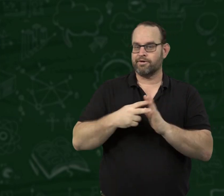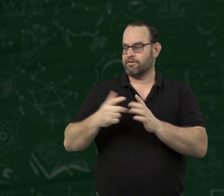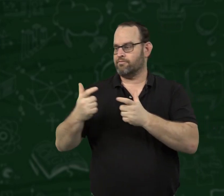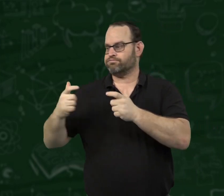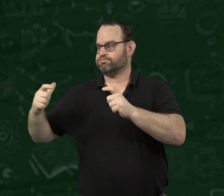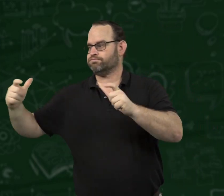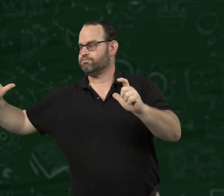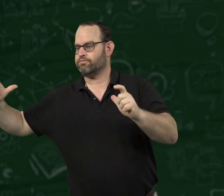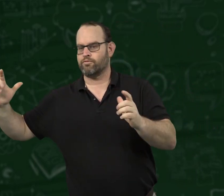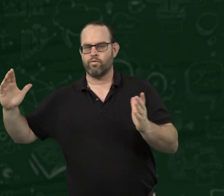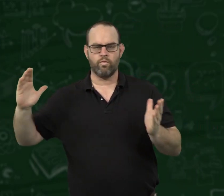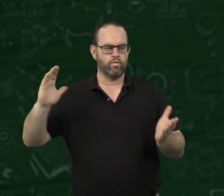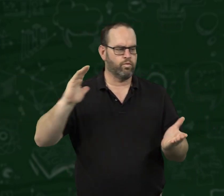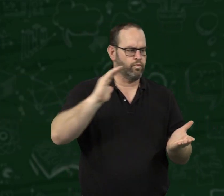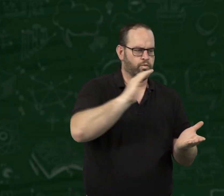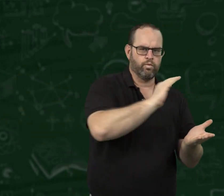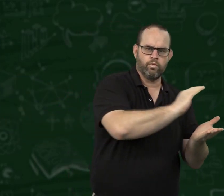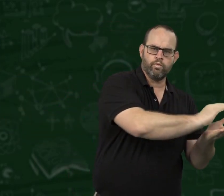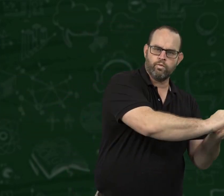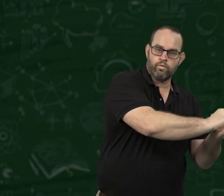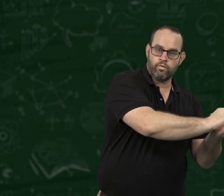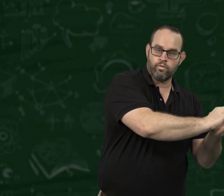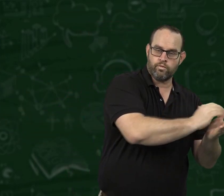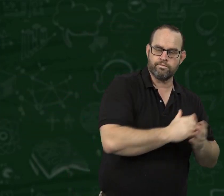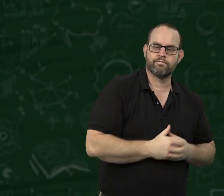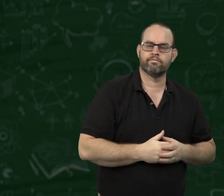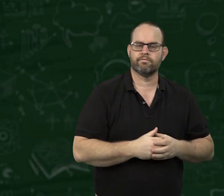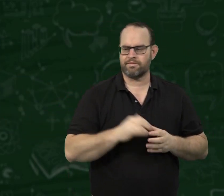Positive numbers are larger and negative numbers are smaller.